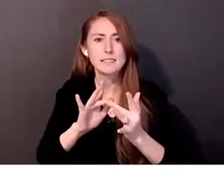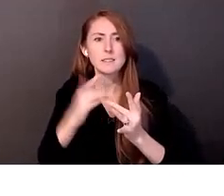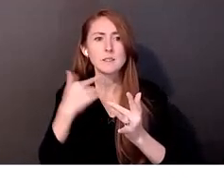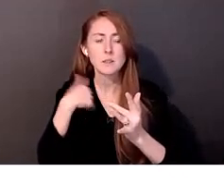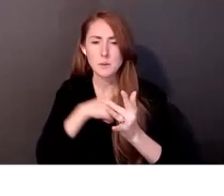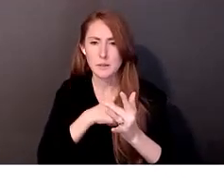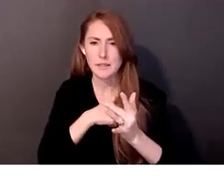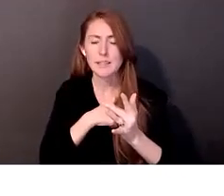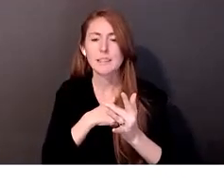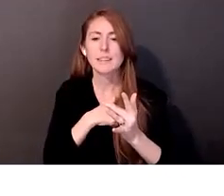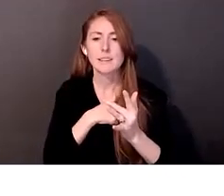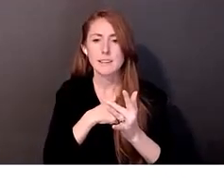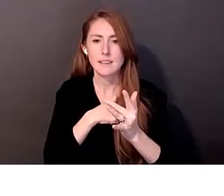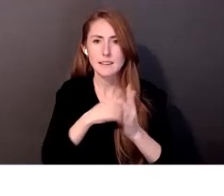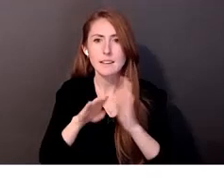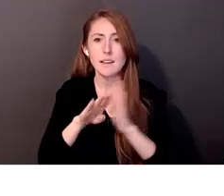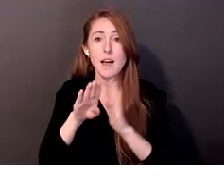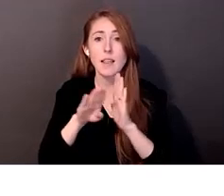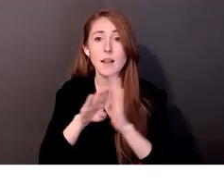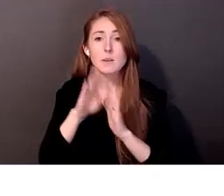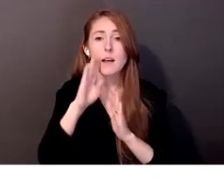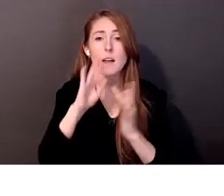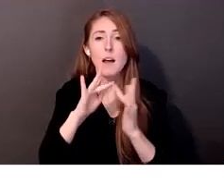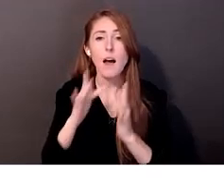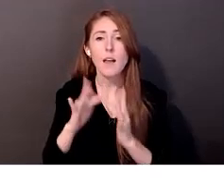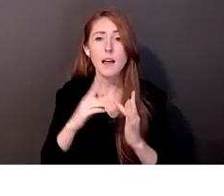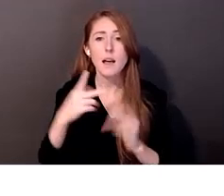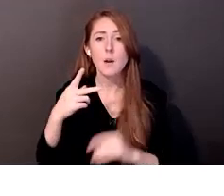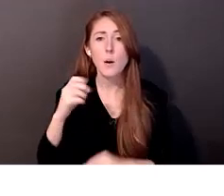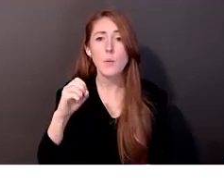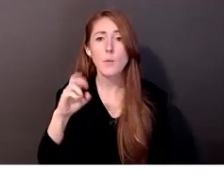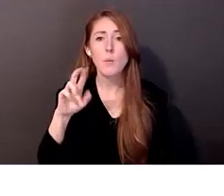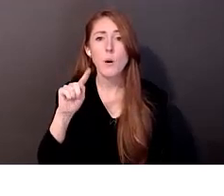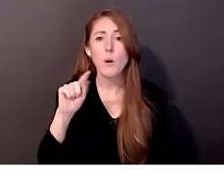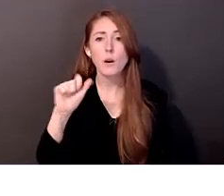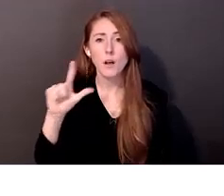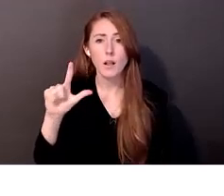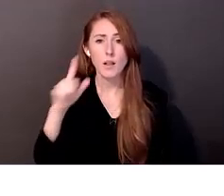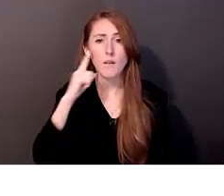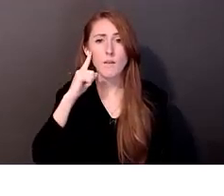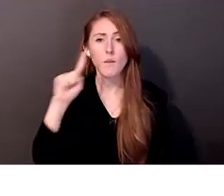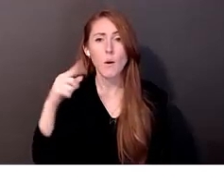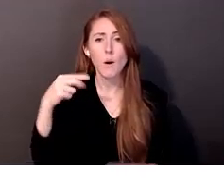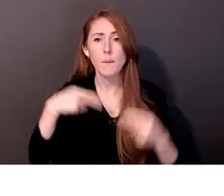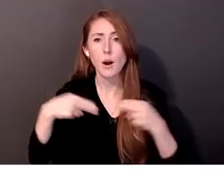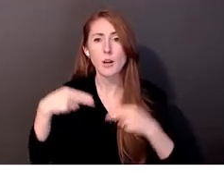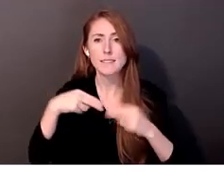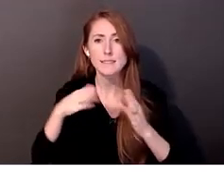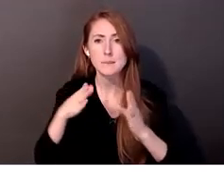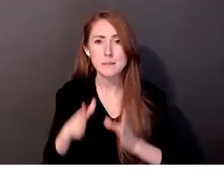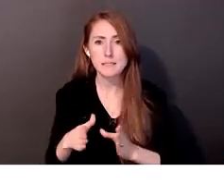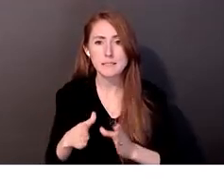an online portal that were developed to help them to network.